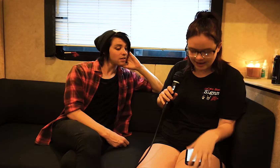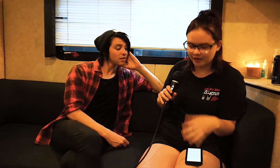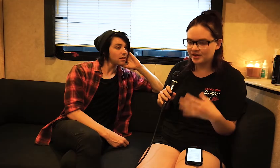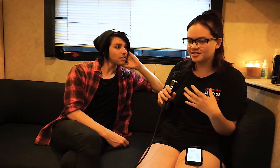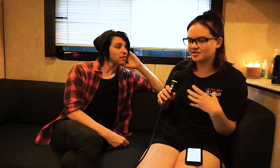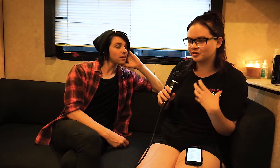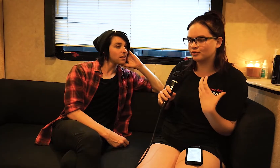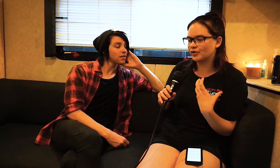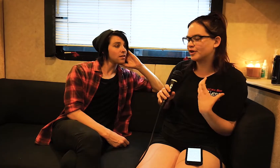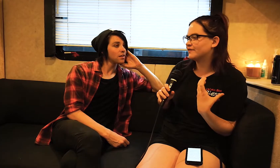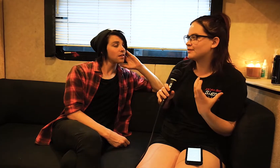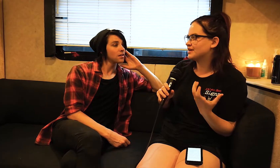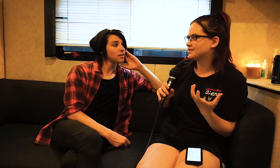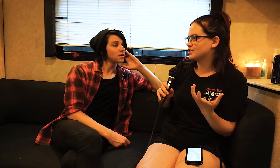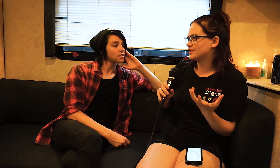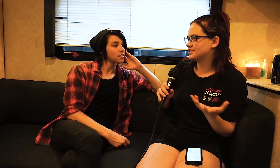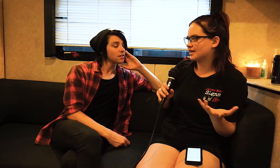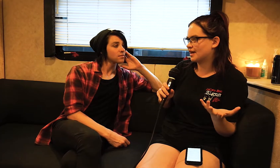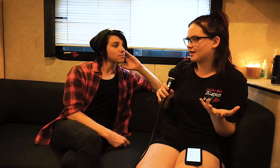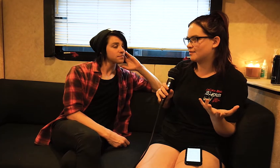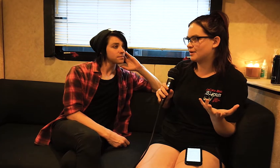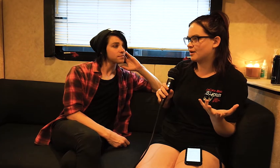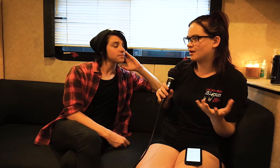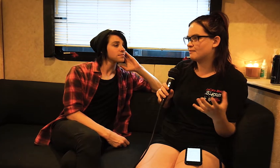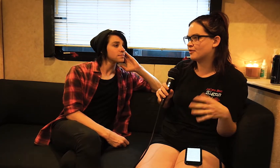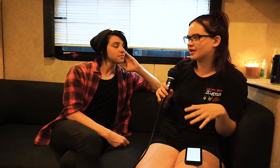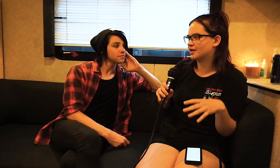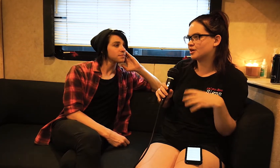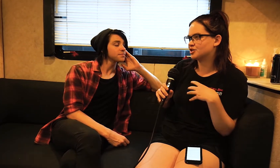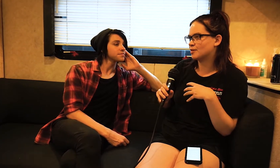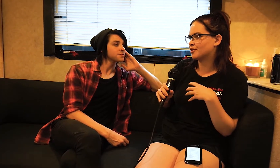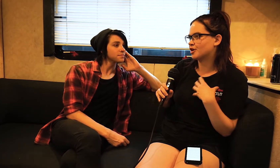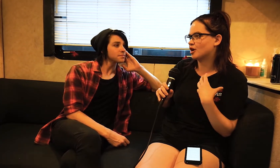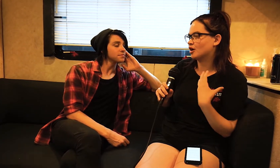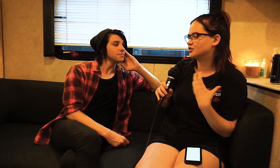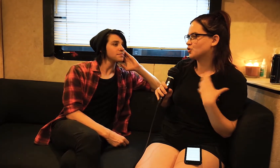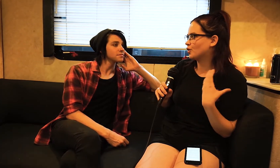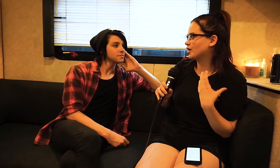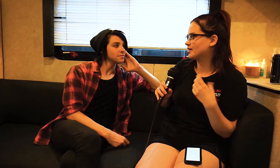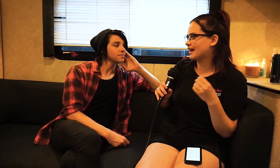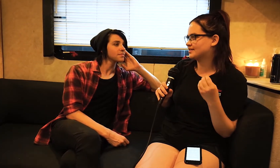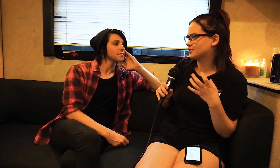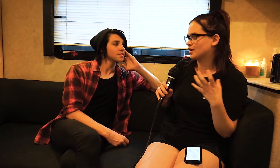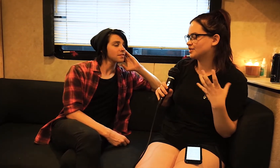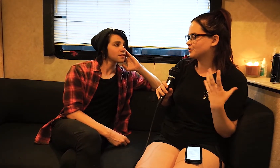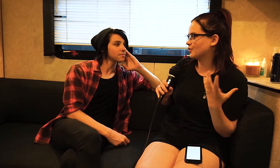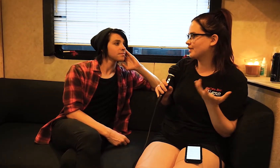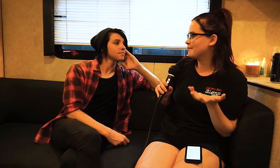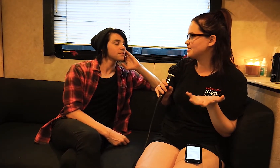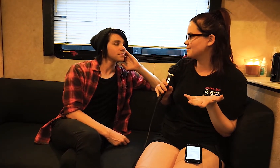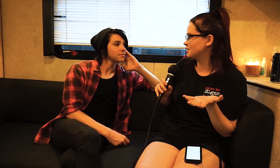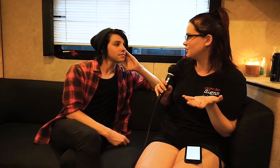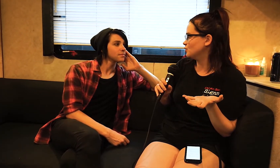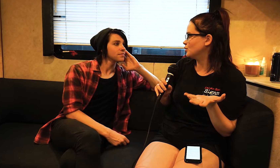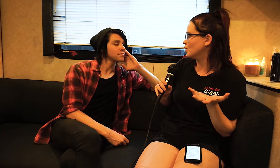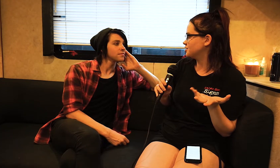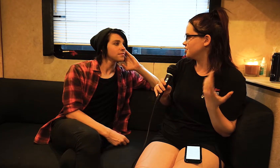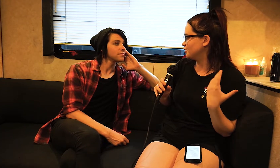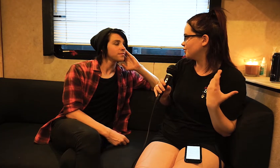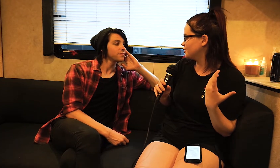I know you guys are still growing your fan base in the U.S. and Canada but bringing an interpreter on tour as you guys grow would that be something you would want to do